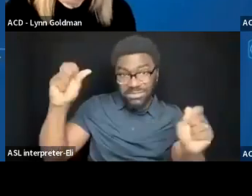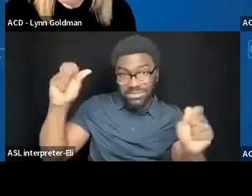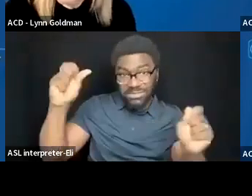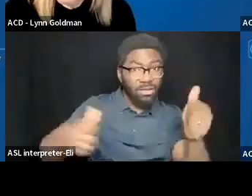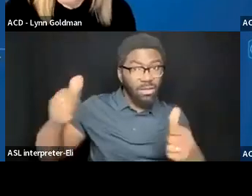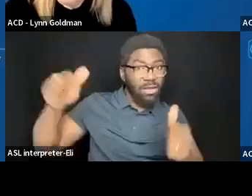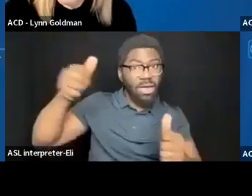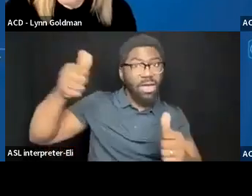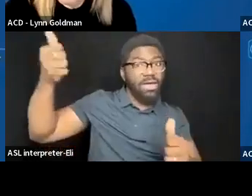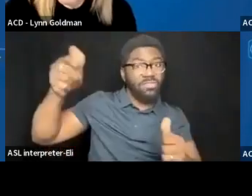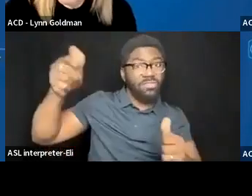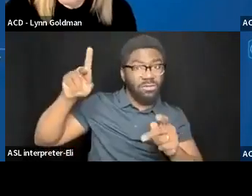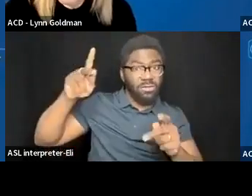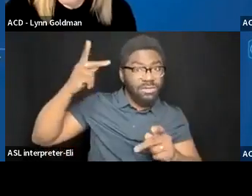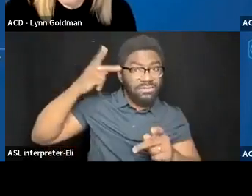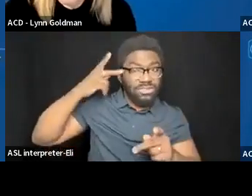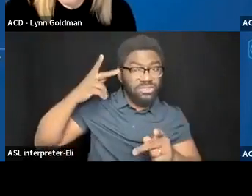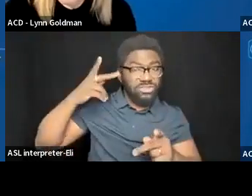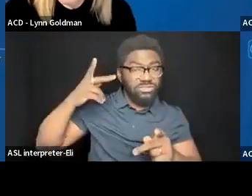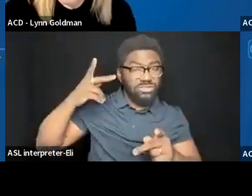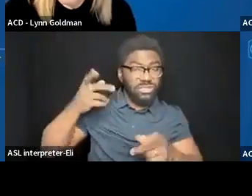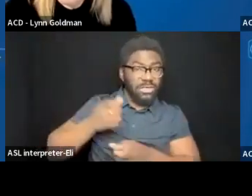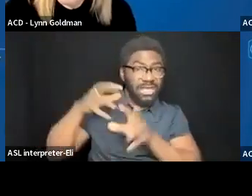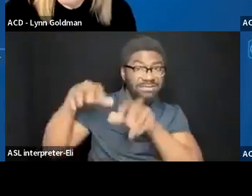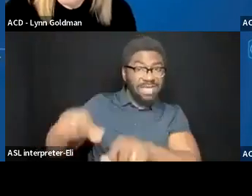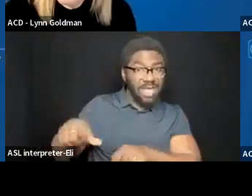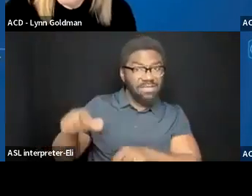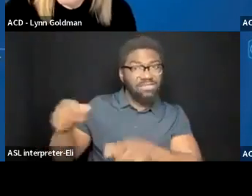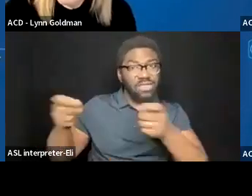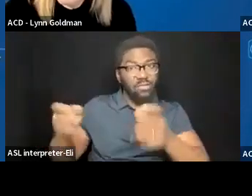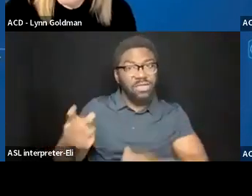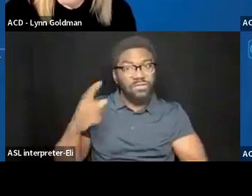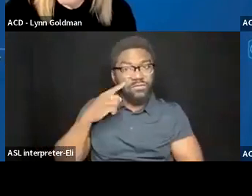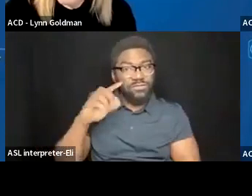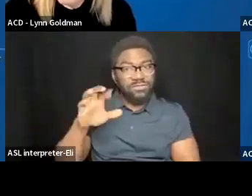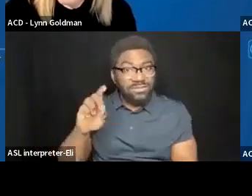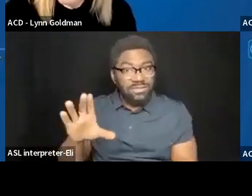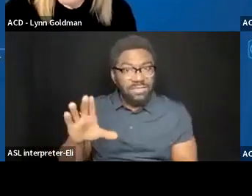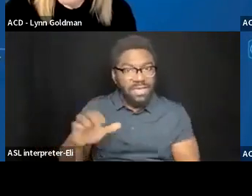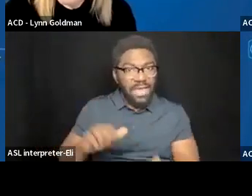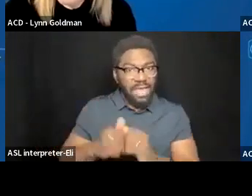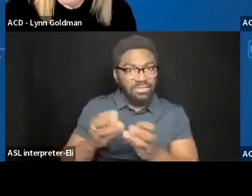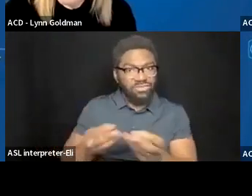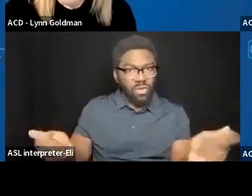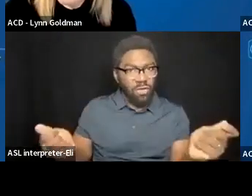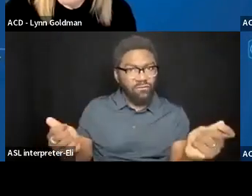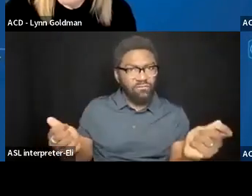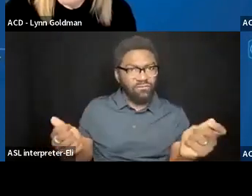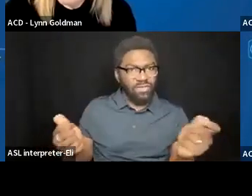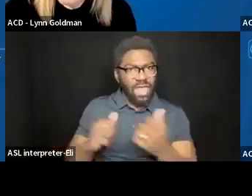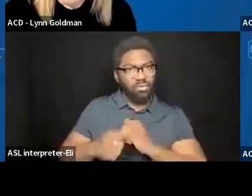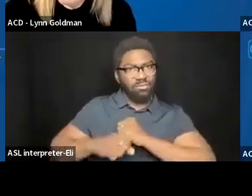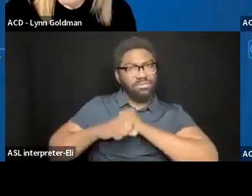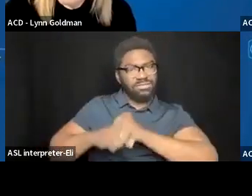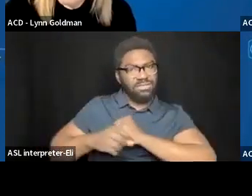that there appear to have been chaos, and I can't imagine how that did not impact the performance in the systems.